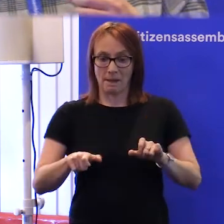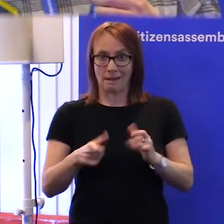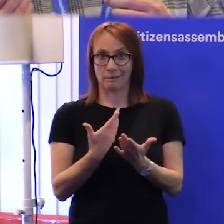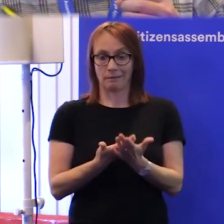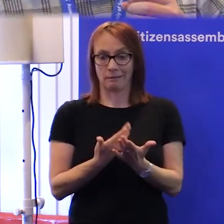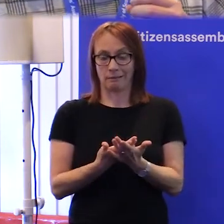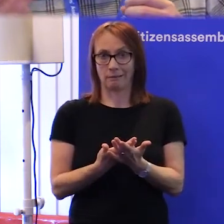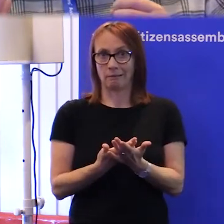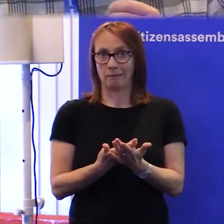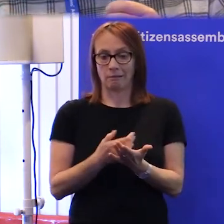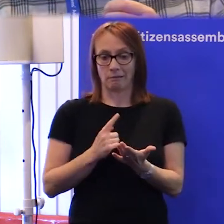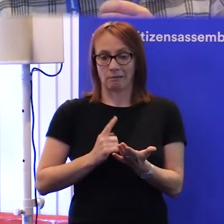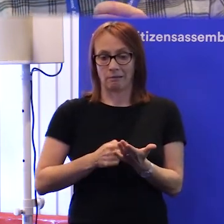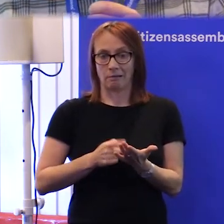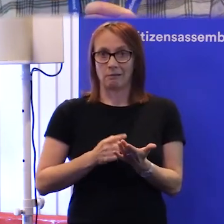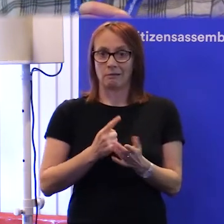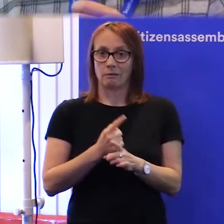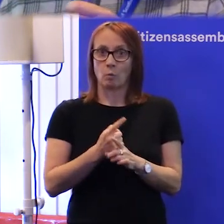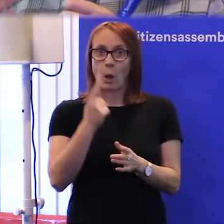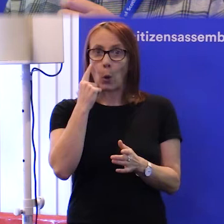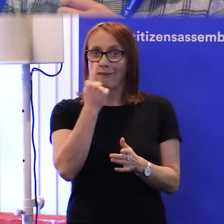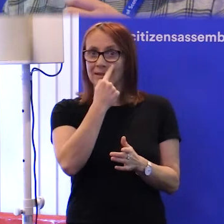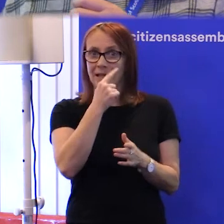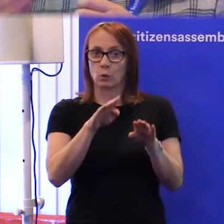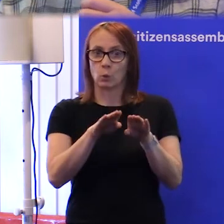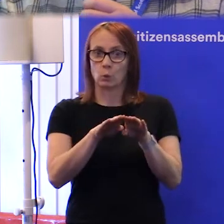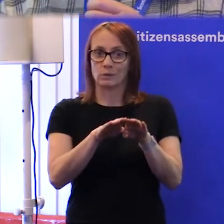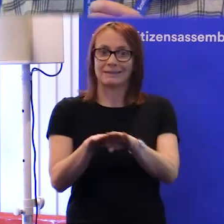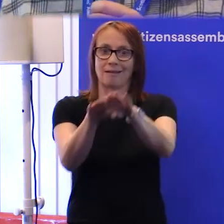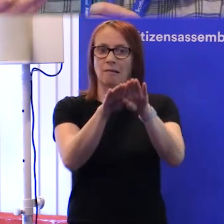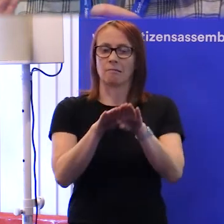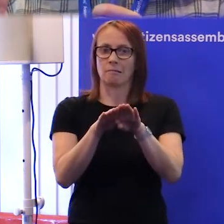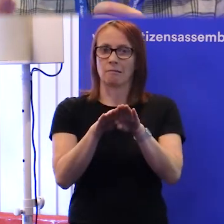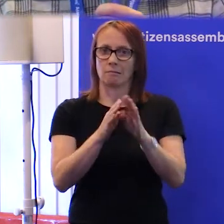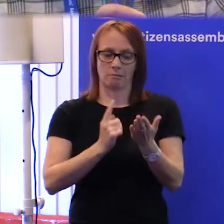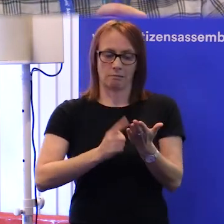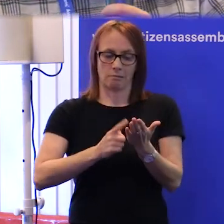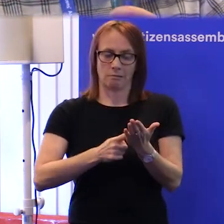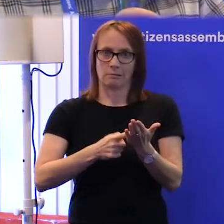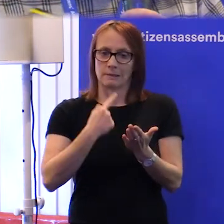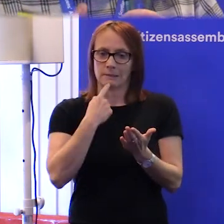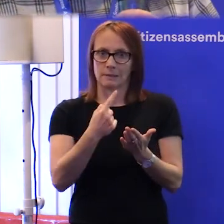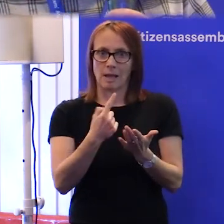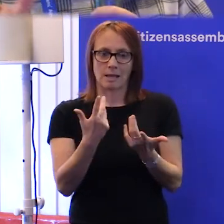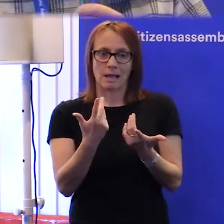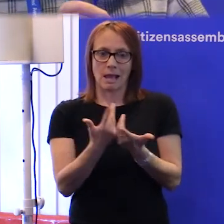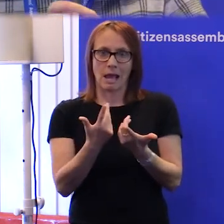would have had a paper there about evidential standards and this sets out in a bit more detail how the Secretariat and the conveners are going to go about